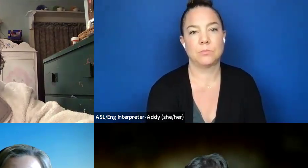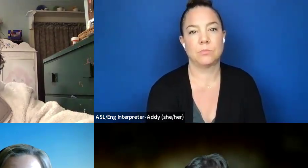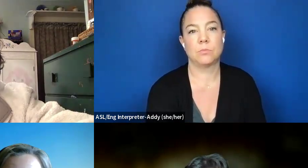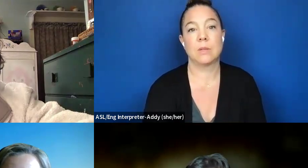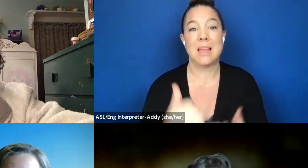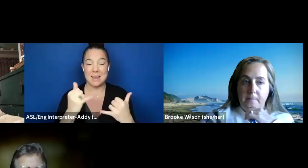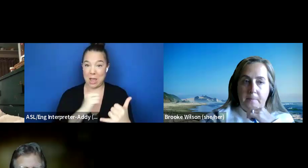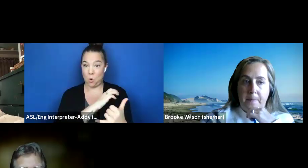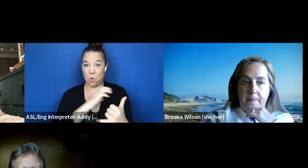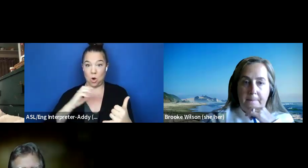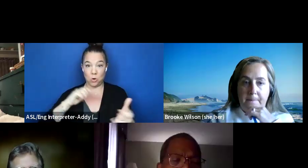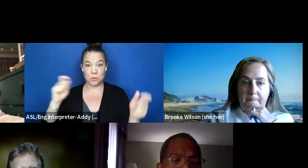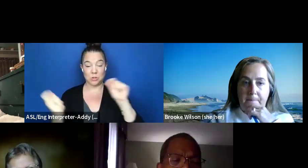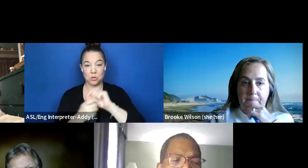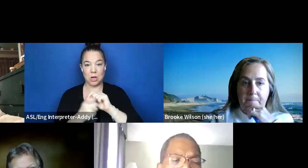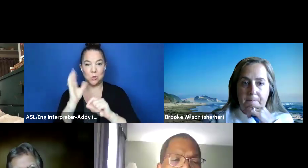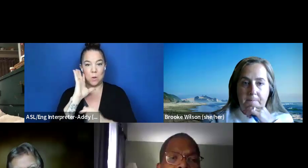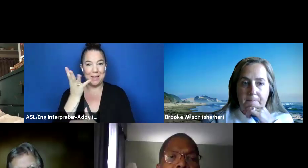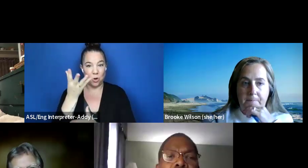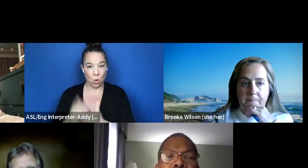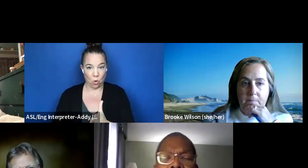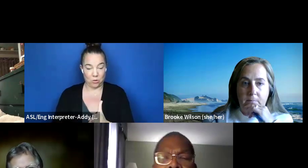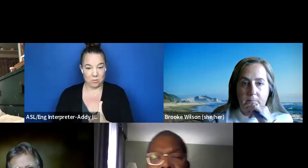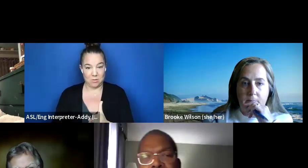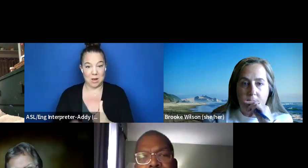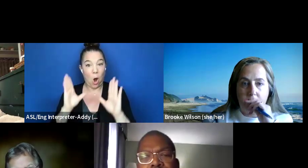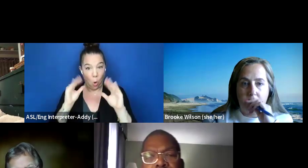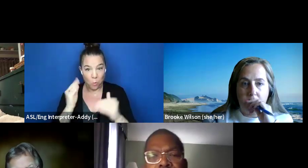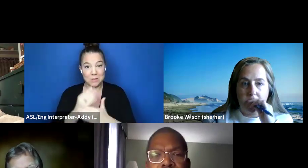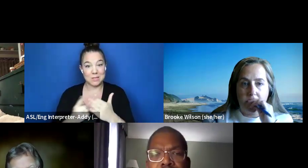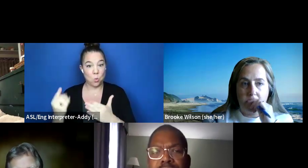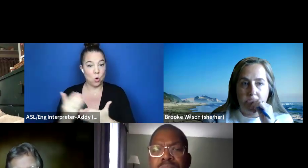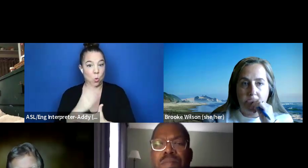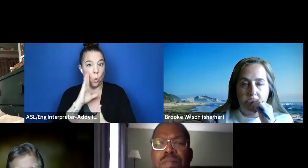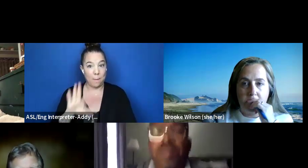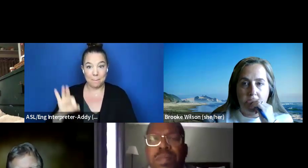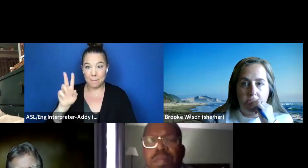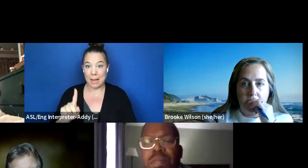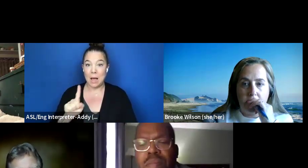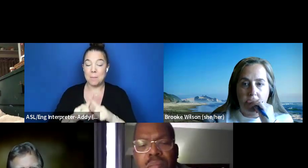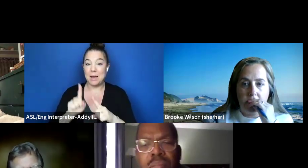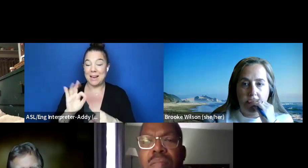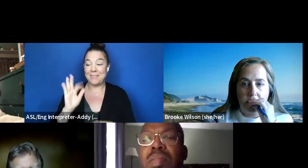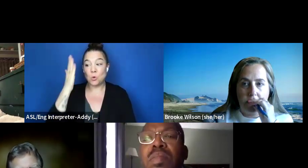Don Posh: and hopefully somebody will pick them up again, but if we knew that those existed previously